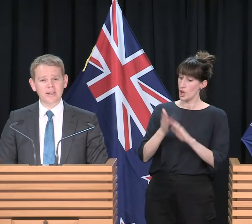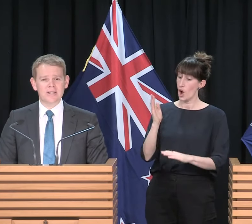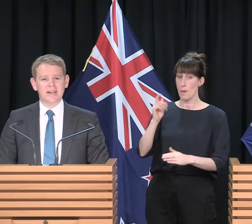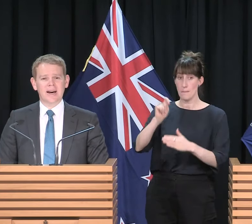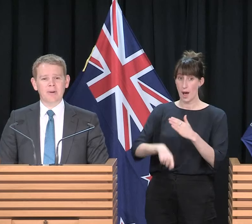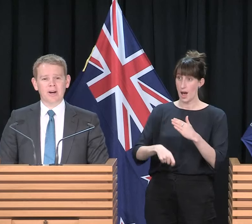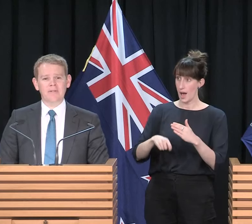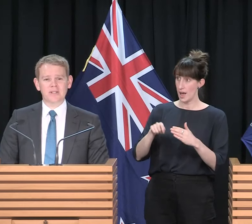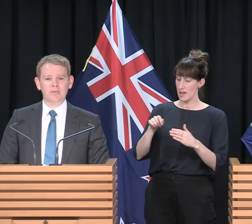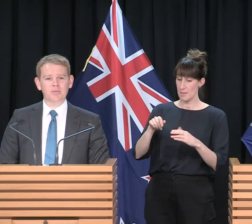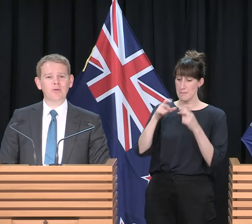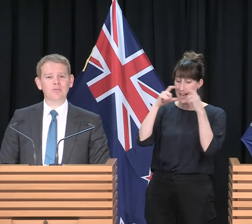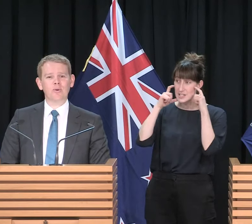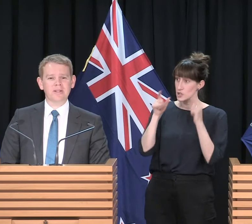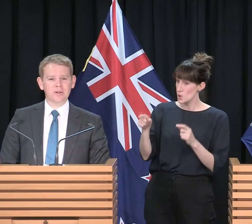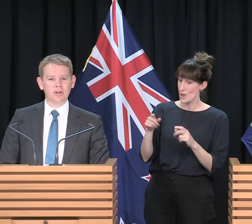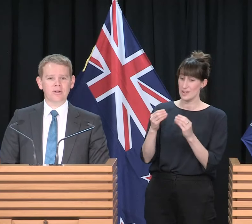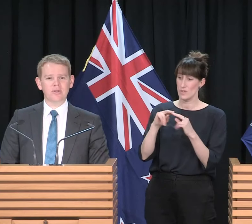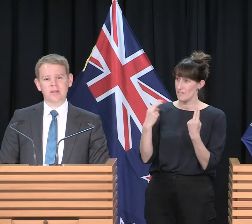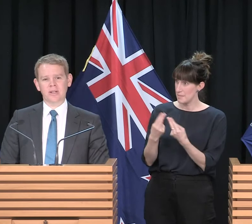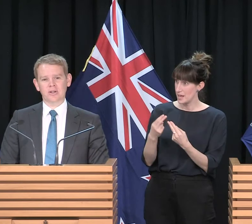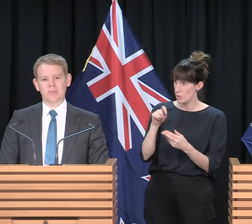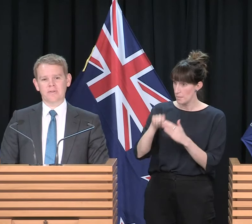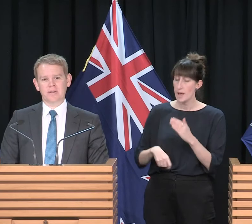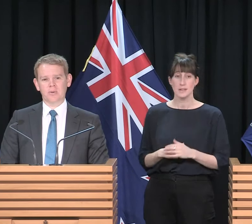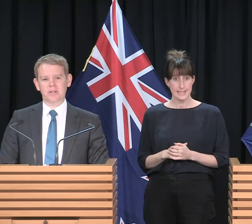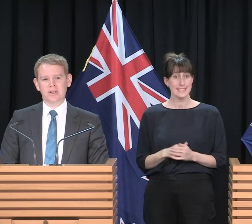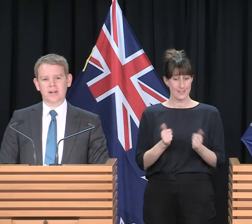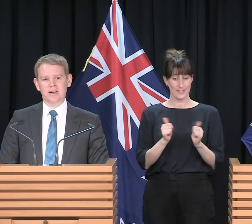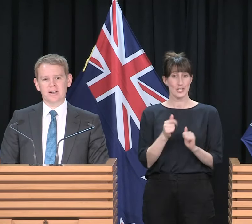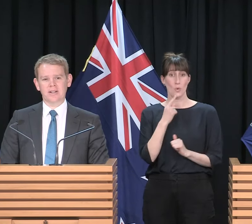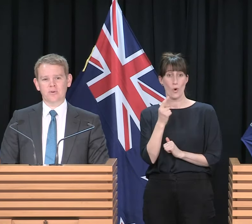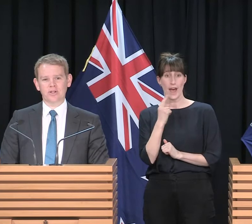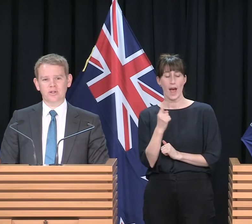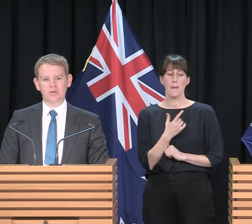risks, community transmission puts us back into lockdown. We would be